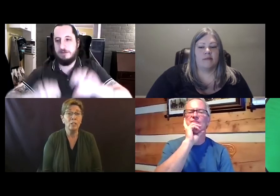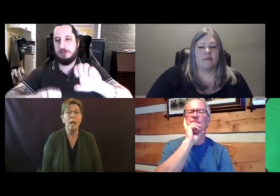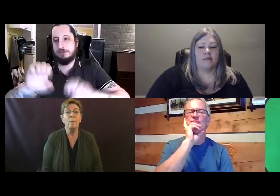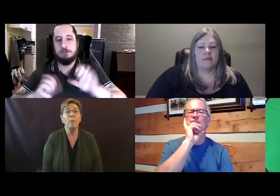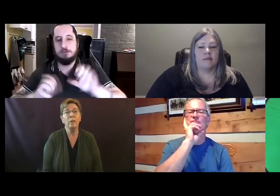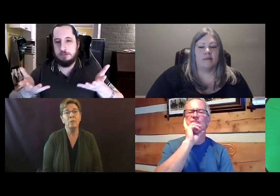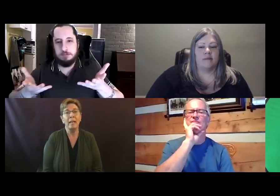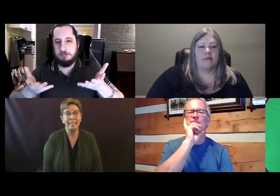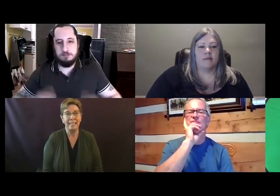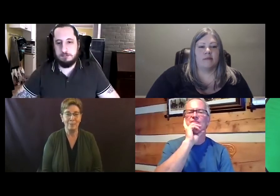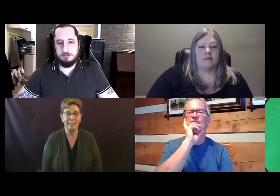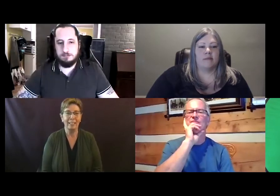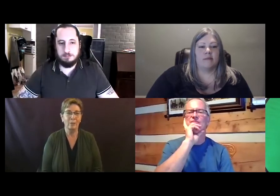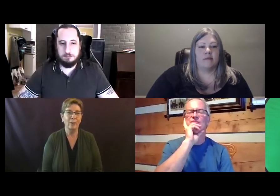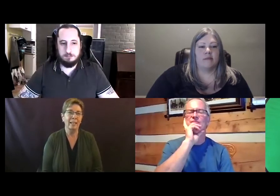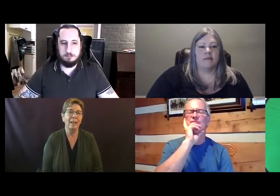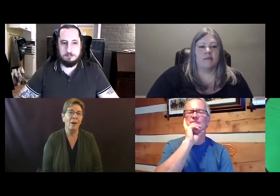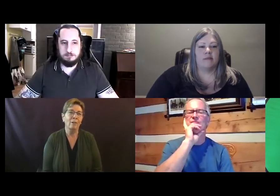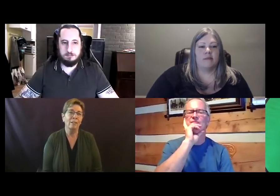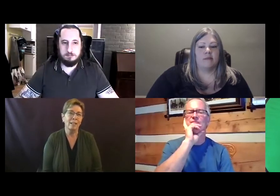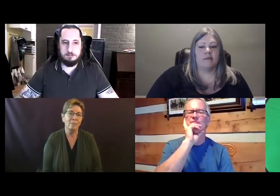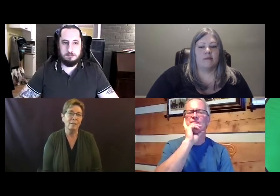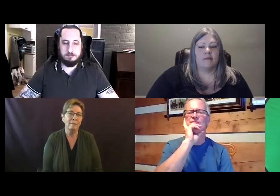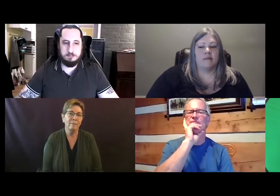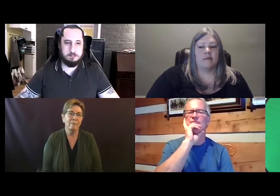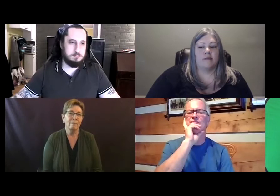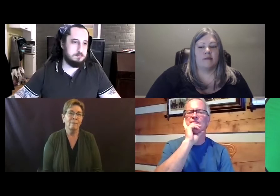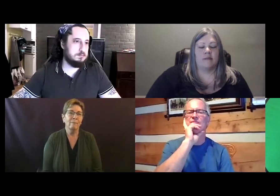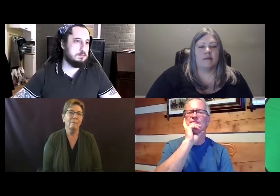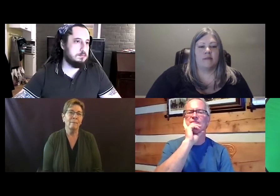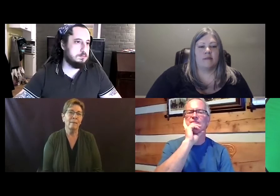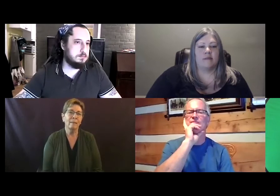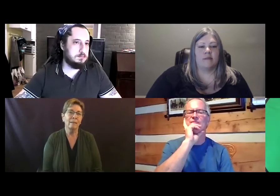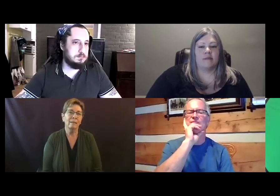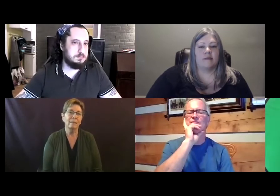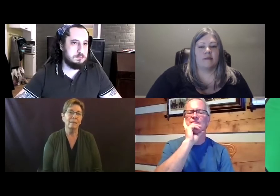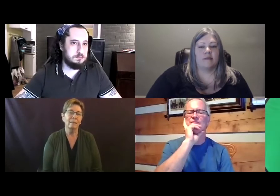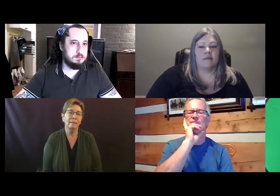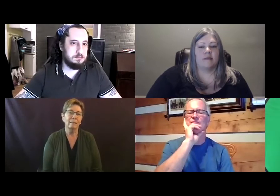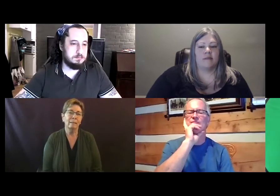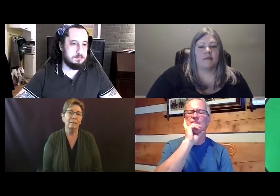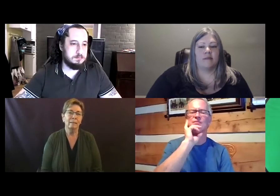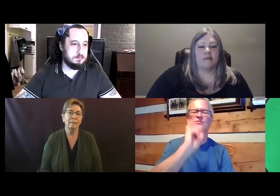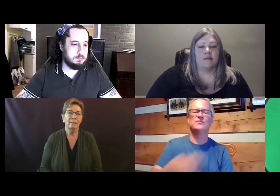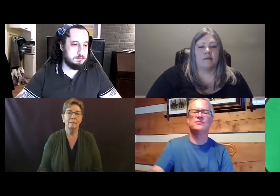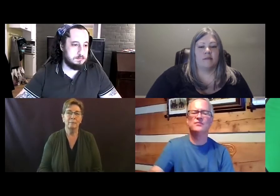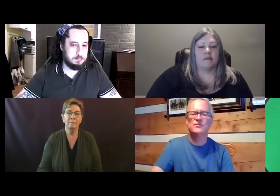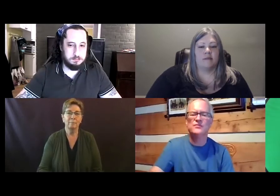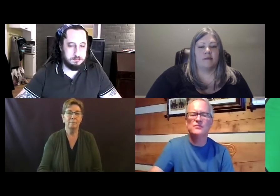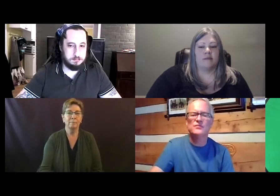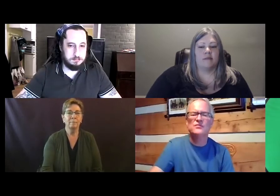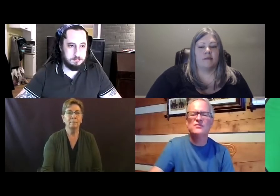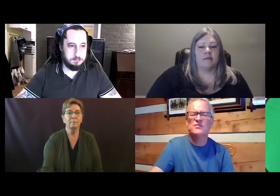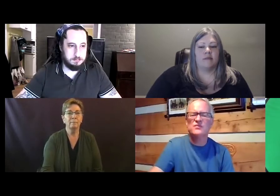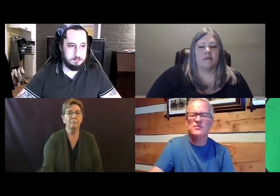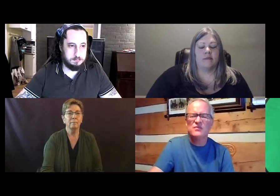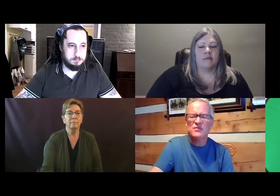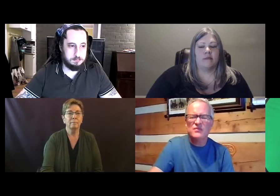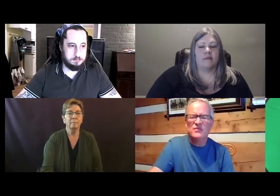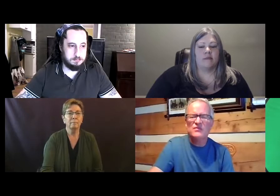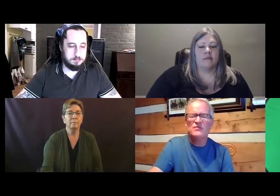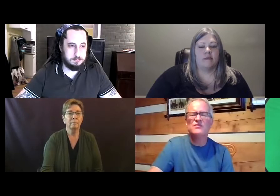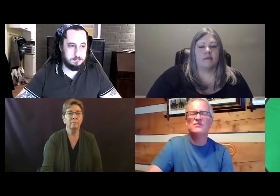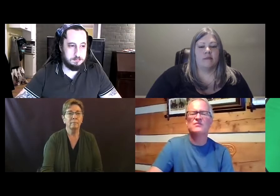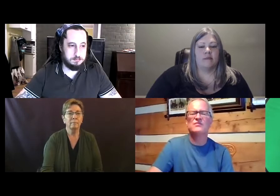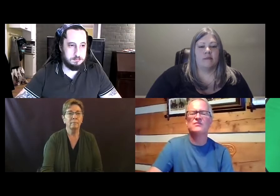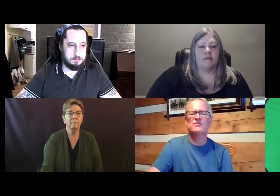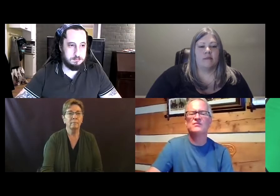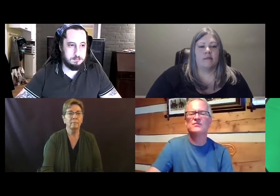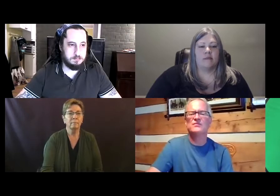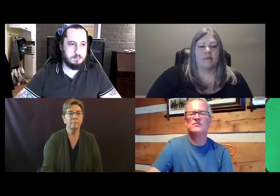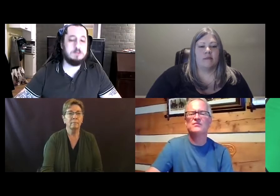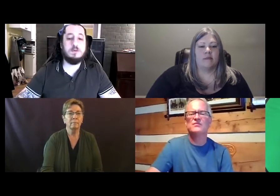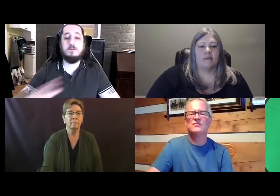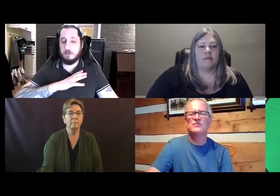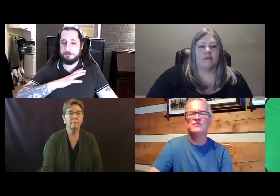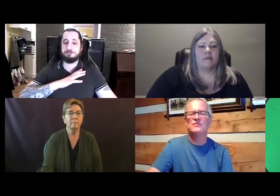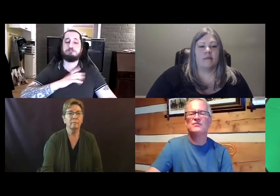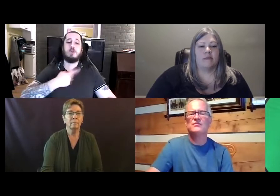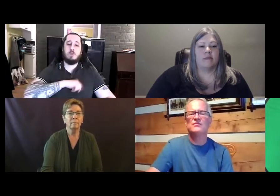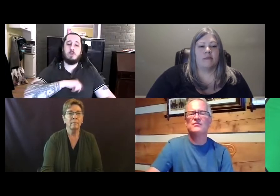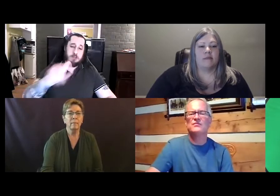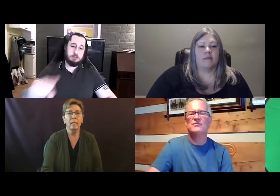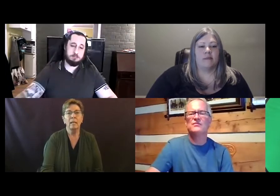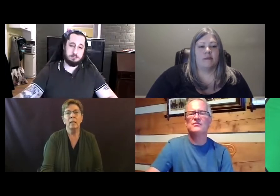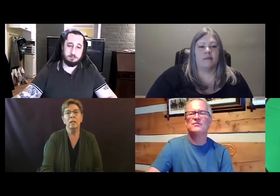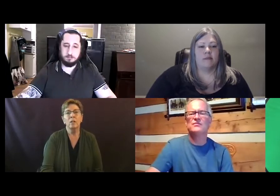But we're expecting to be clear in our assessment.